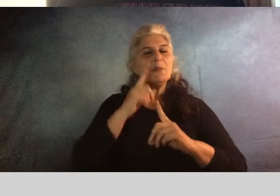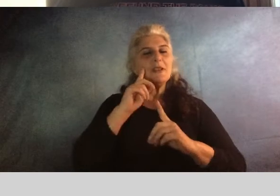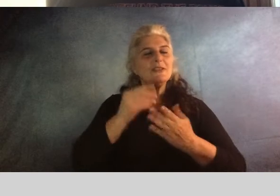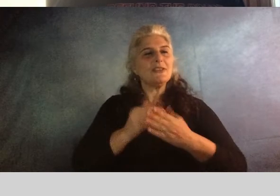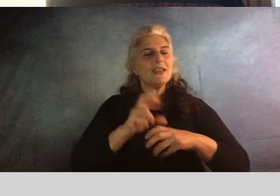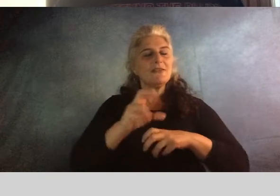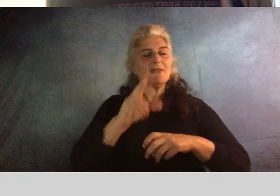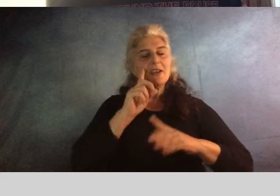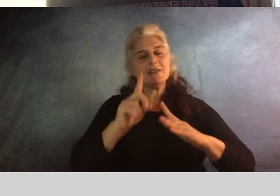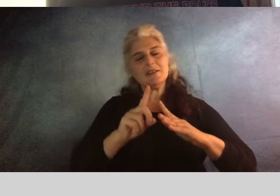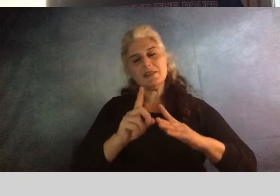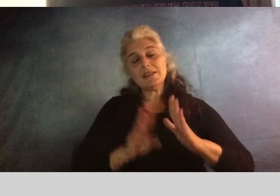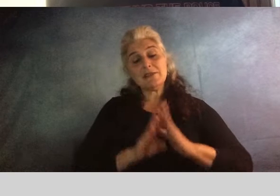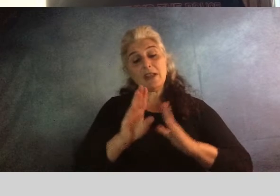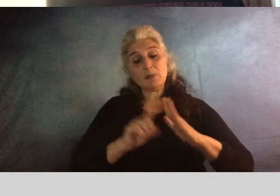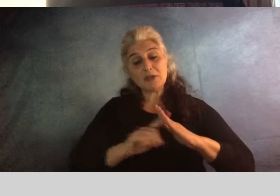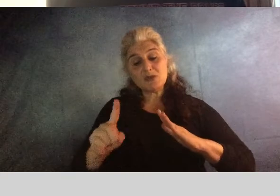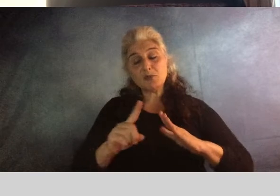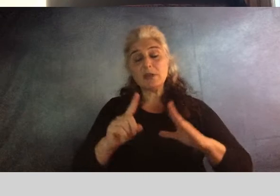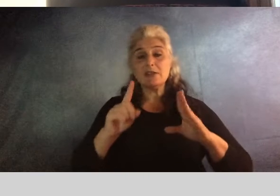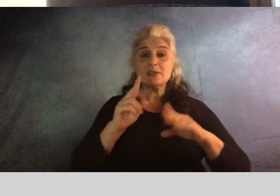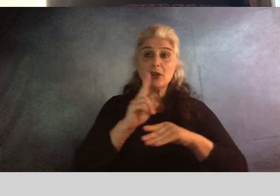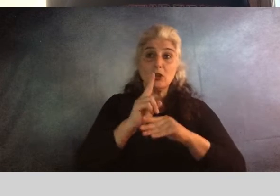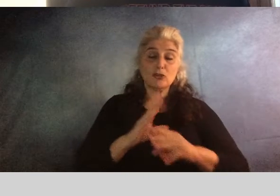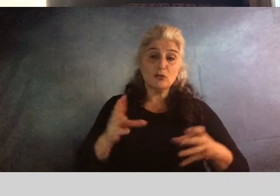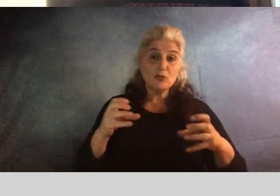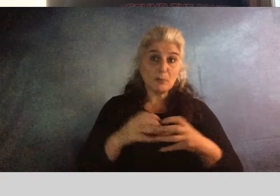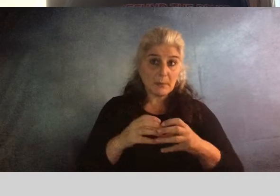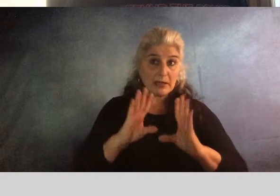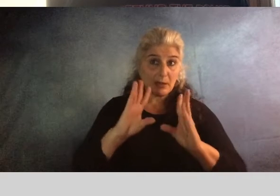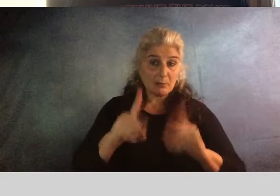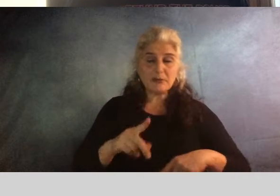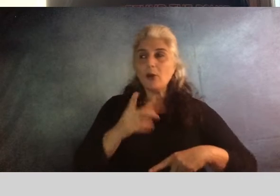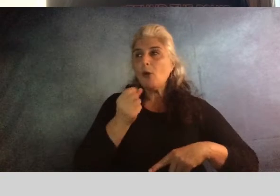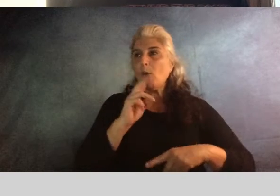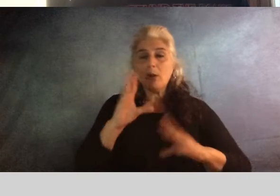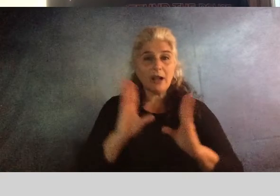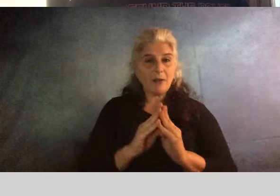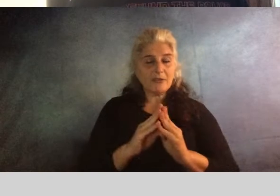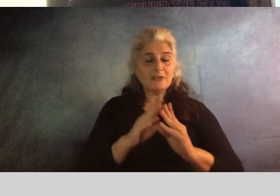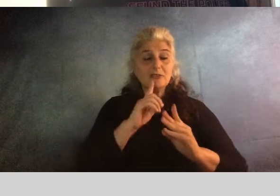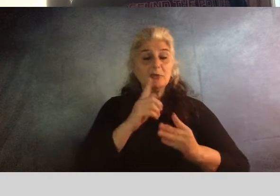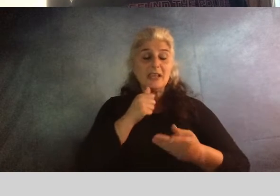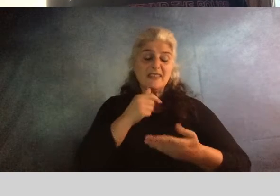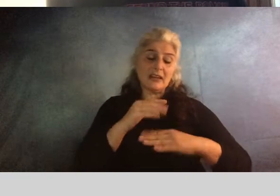user groups and meetups, conferences and workshop. There's no min or max amount so the awards are generally sized from a few hundred